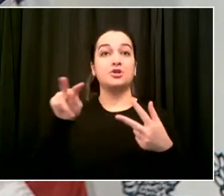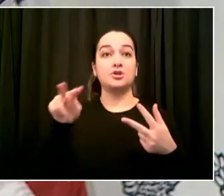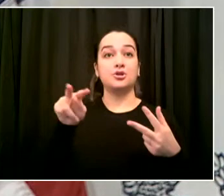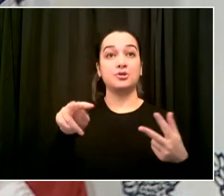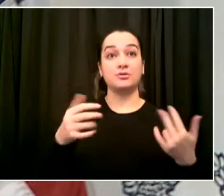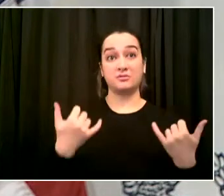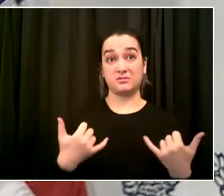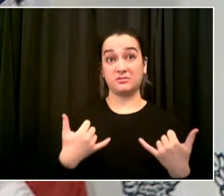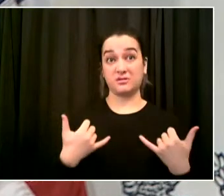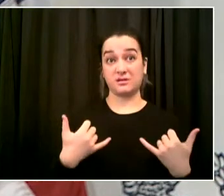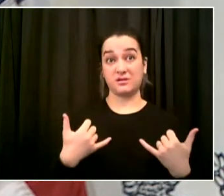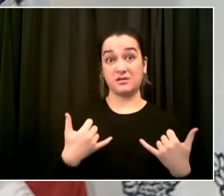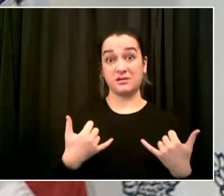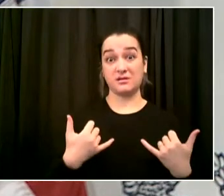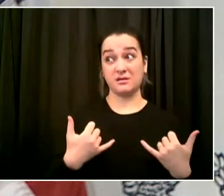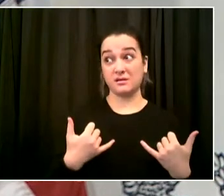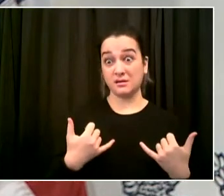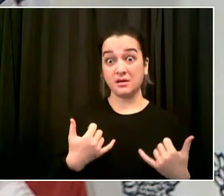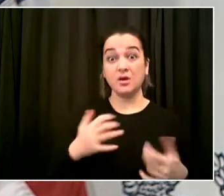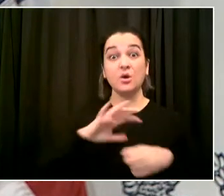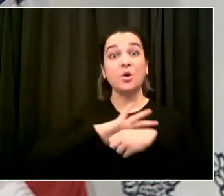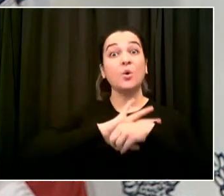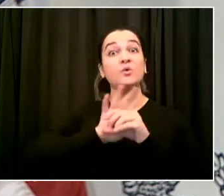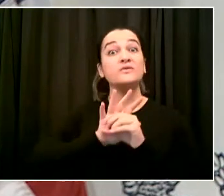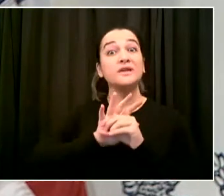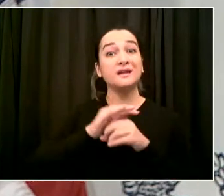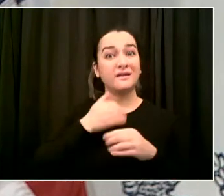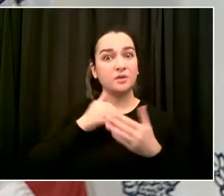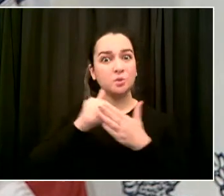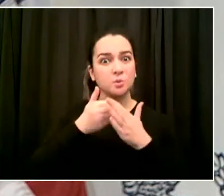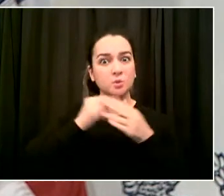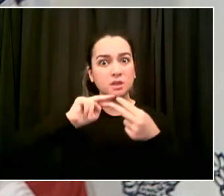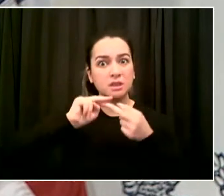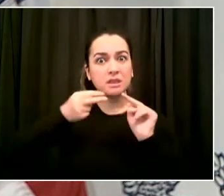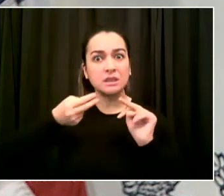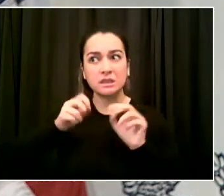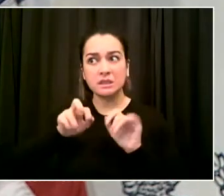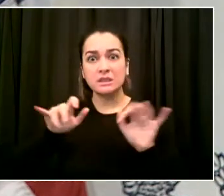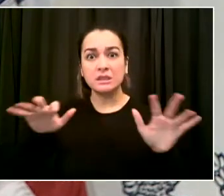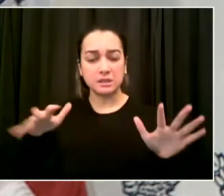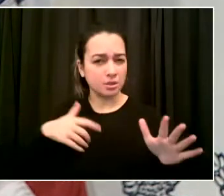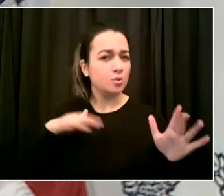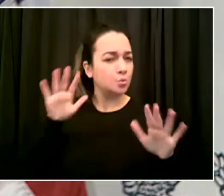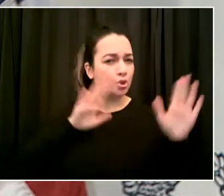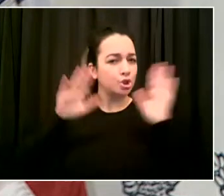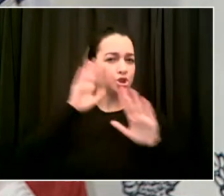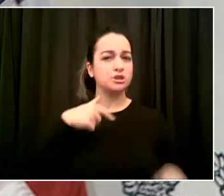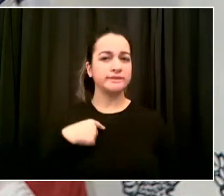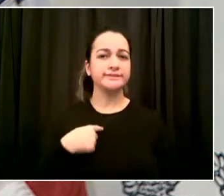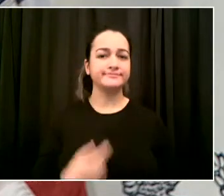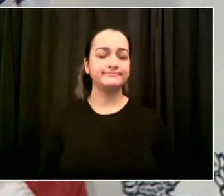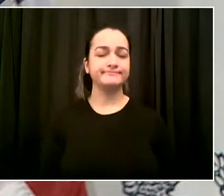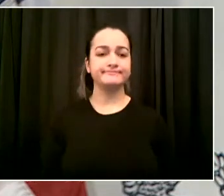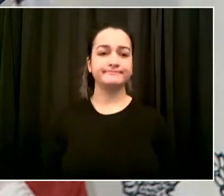EYE ONTHTHE ACTUAL INDICATORS GOING FORWARD BECAUSE WE STILL HAVE X FACTORS LIKE THE VARIANT THAT WE HAVE TO BE REALLY CAREFUL ABOUT.